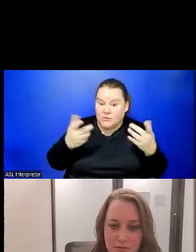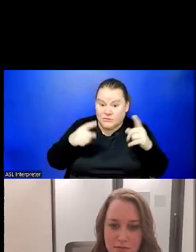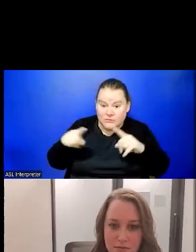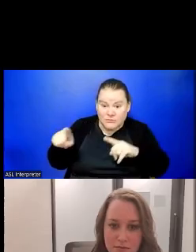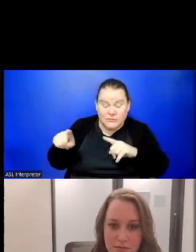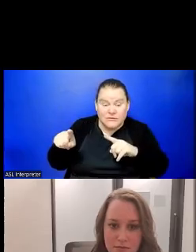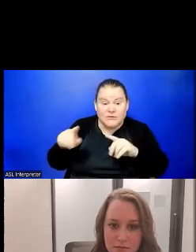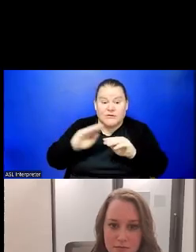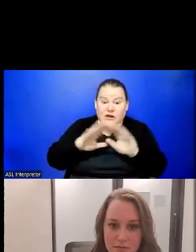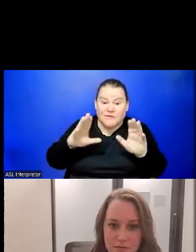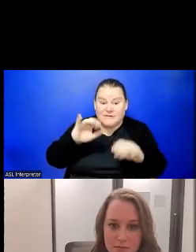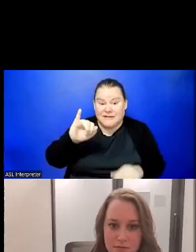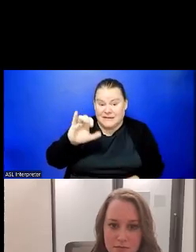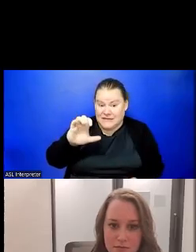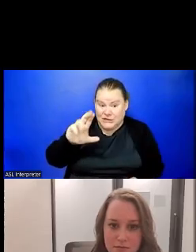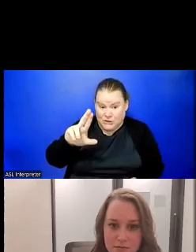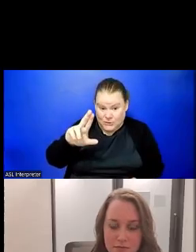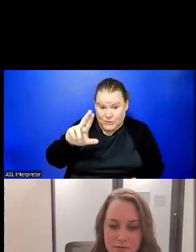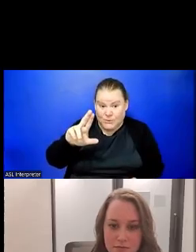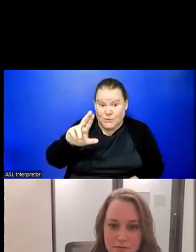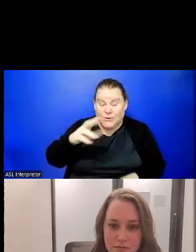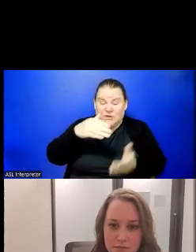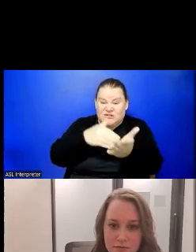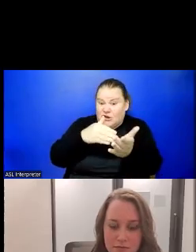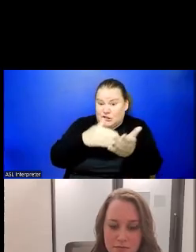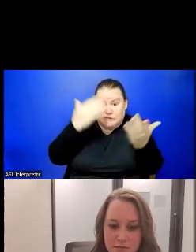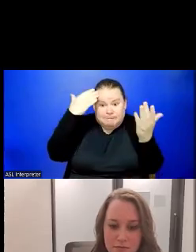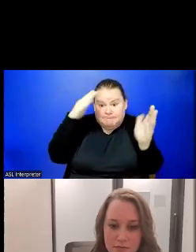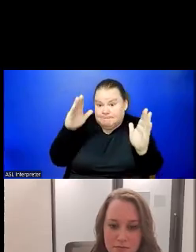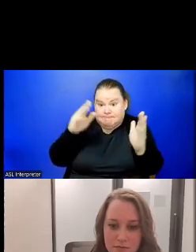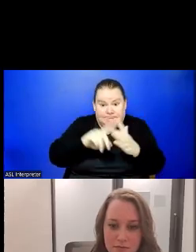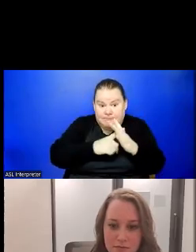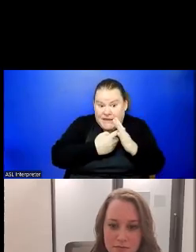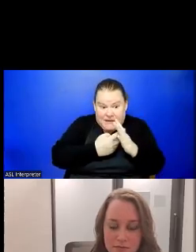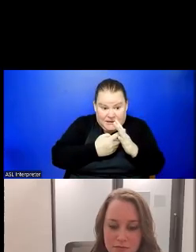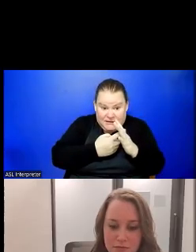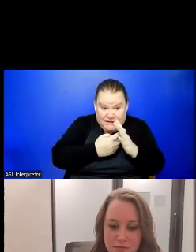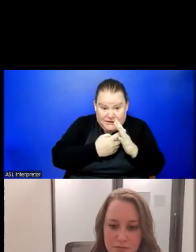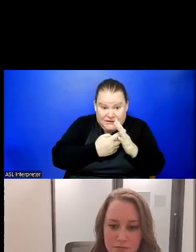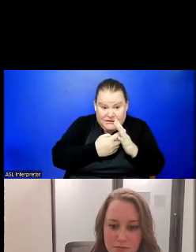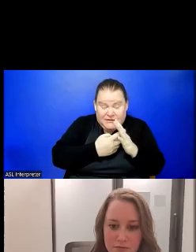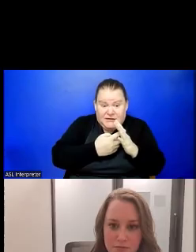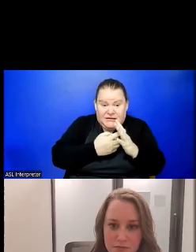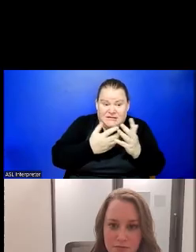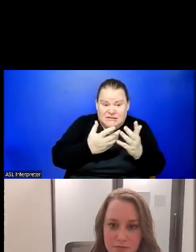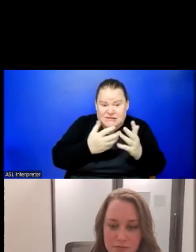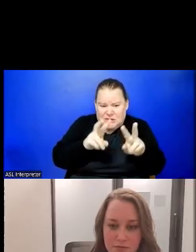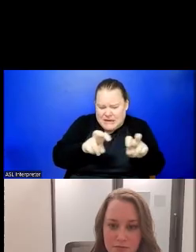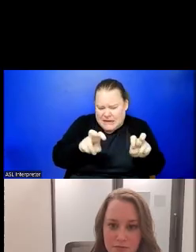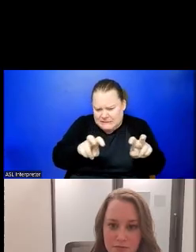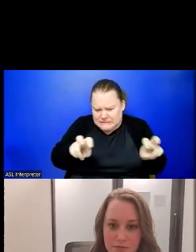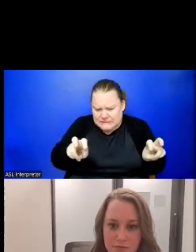doctors don't know the answers right at first, so they this. The differential is kind of the term we use that there's a lot